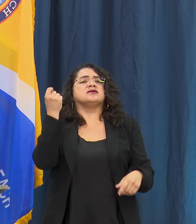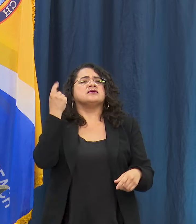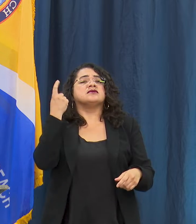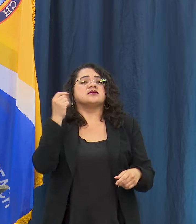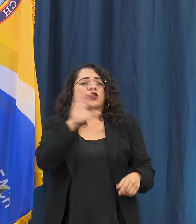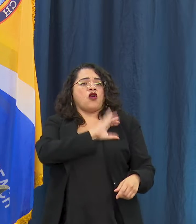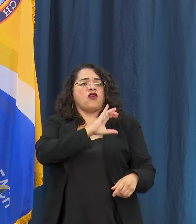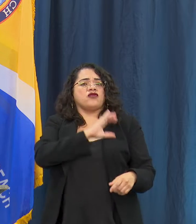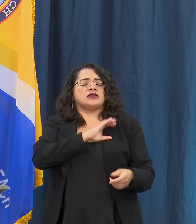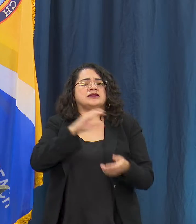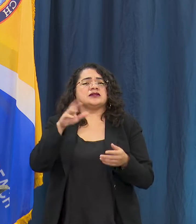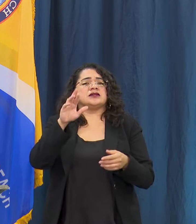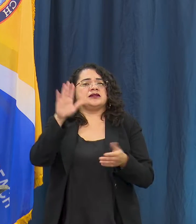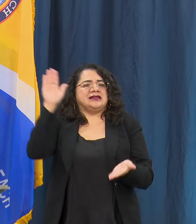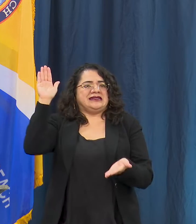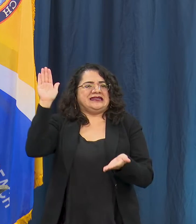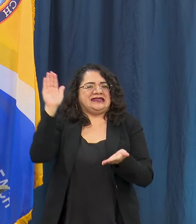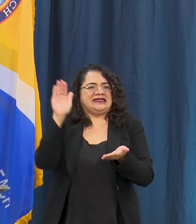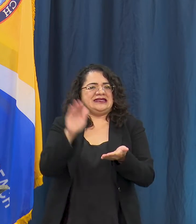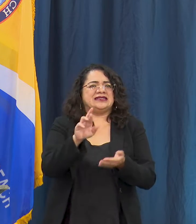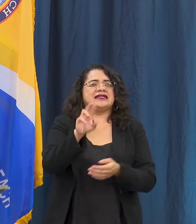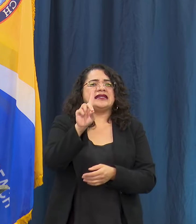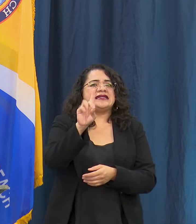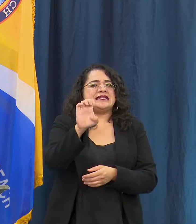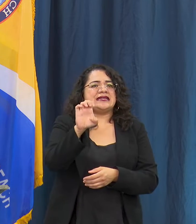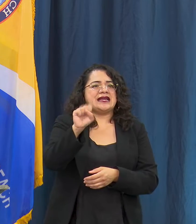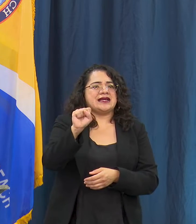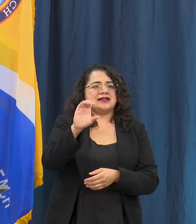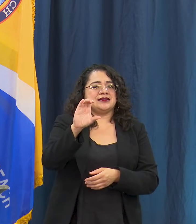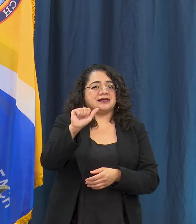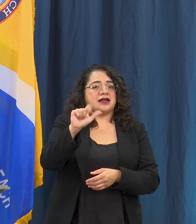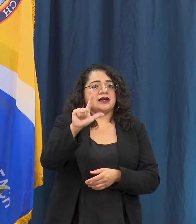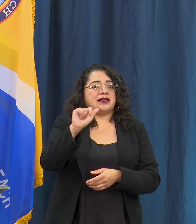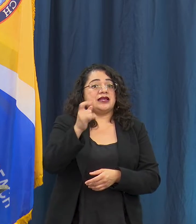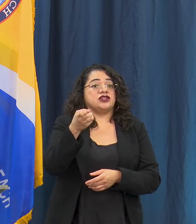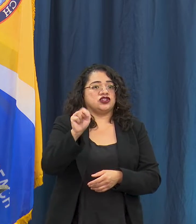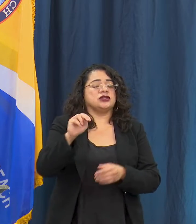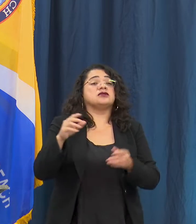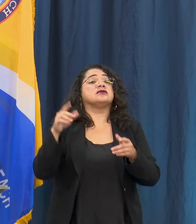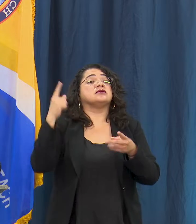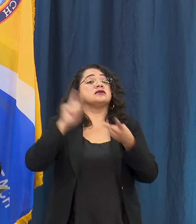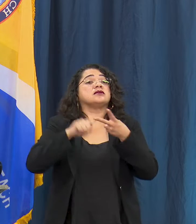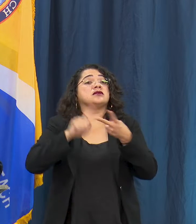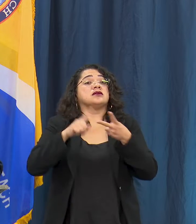added more accountability measures. All patrol officers now have body worn